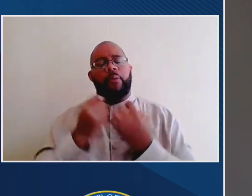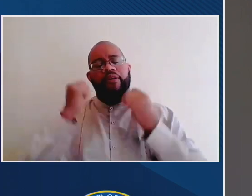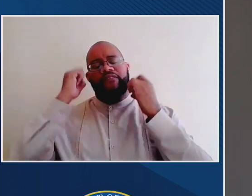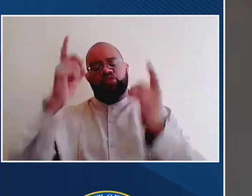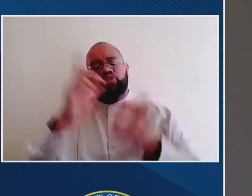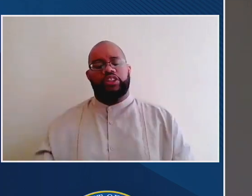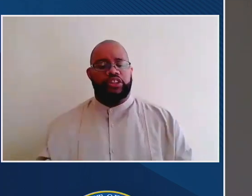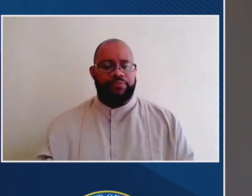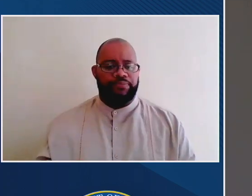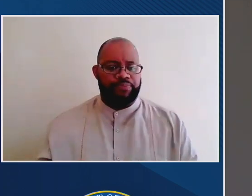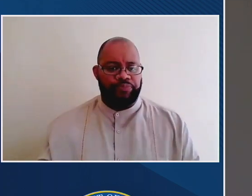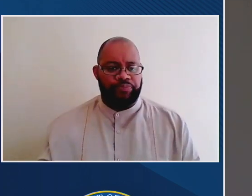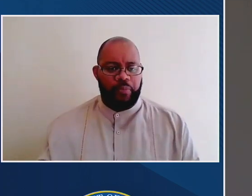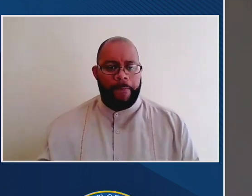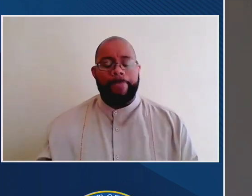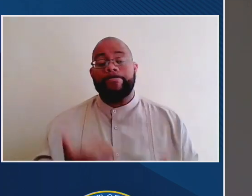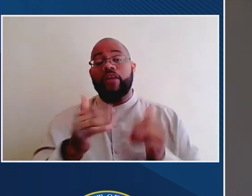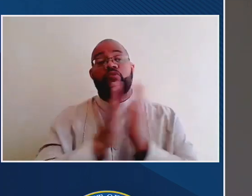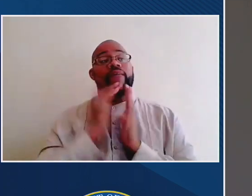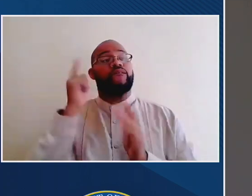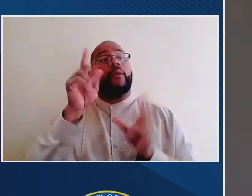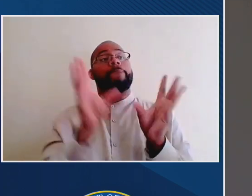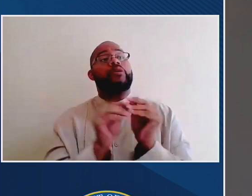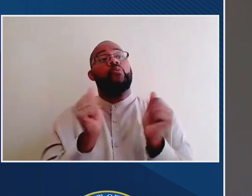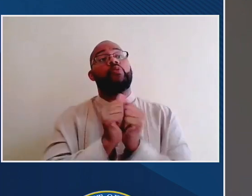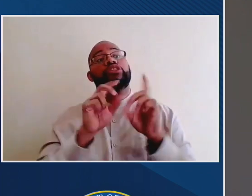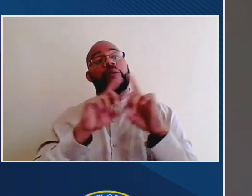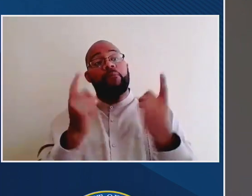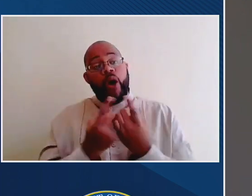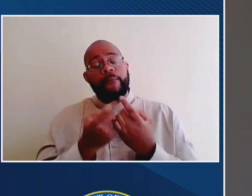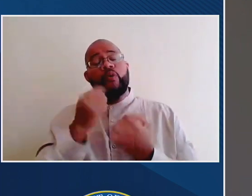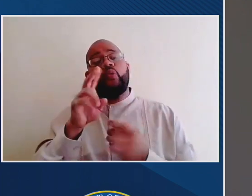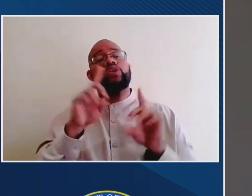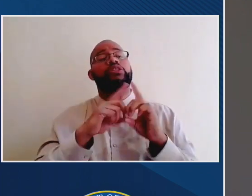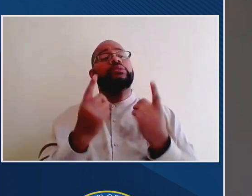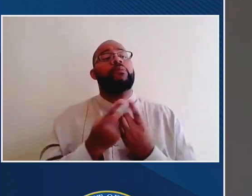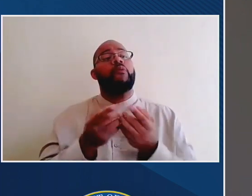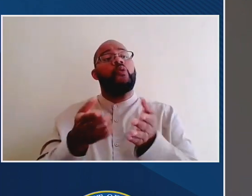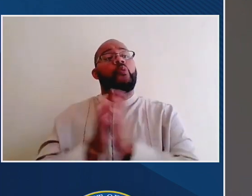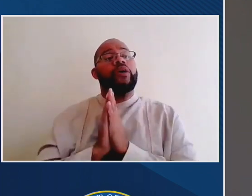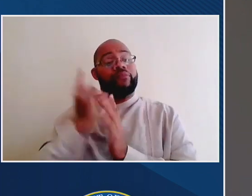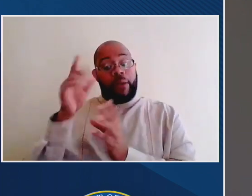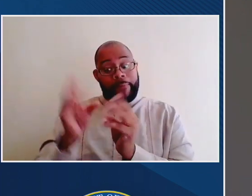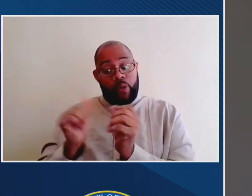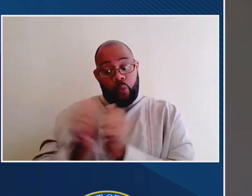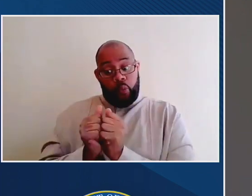Any requests for meetings with the Department or the Department requests for meeting with the constituency group or